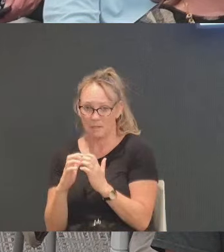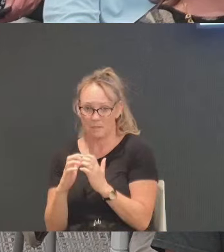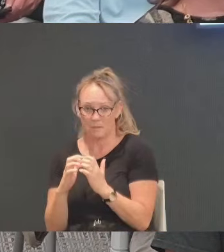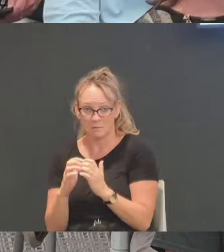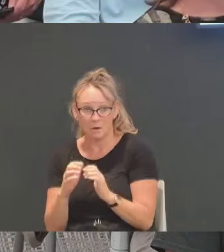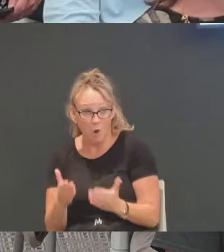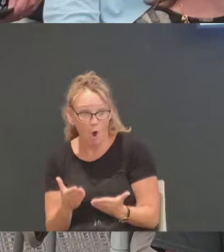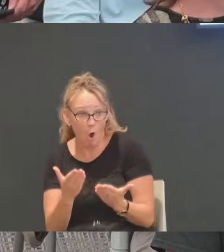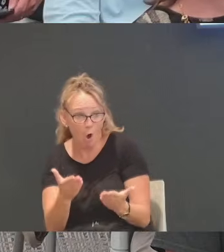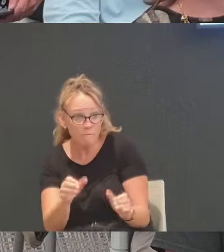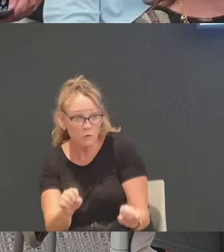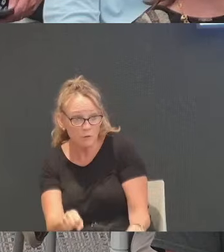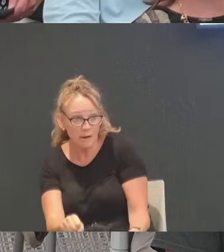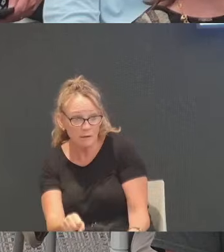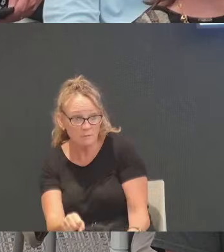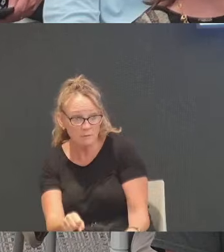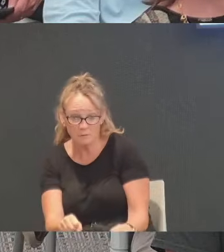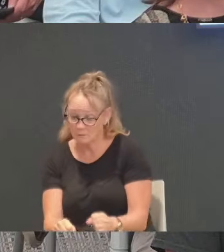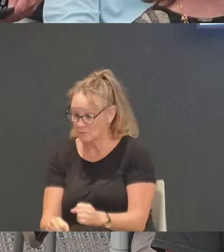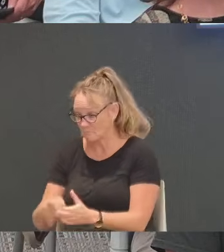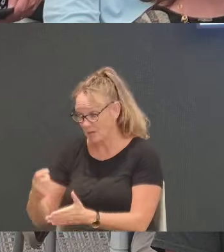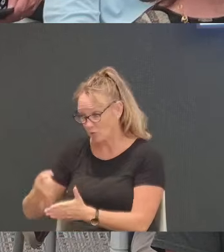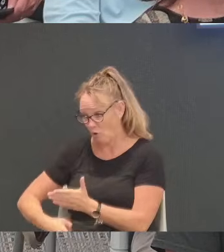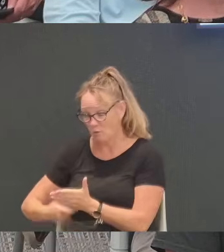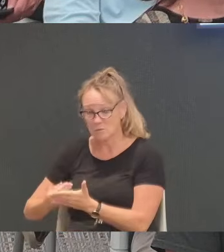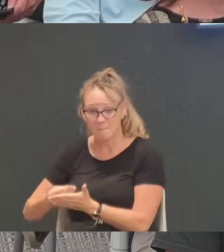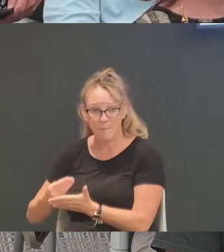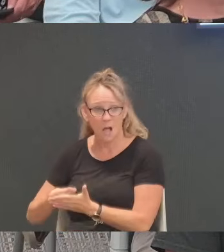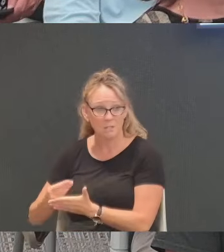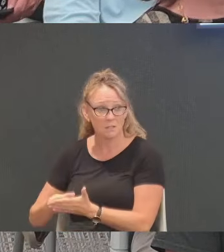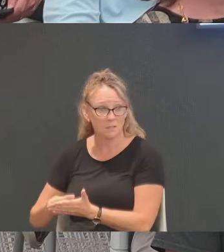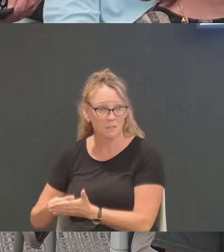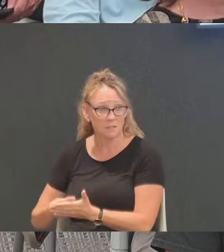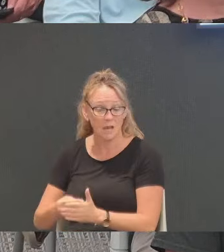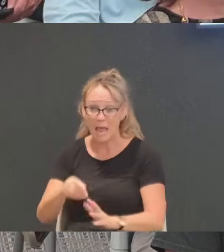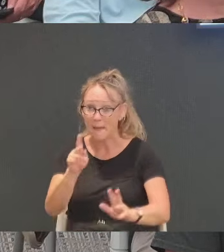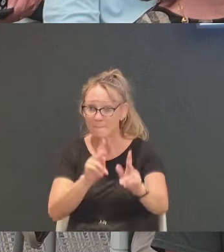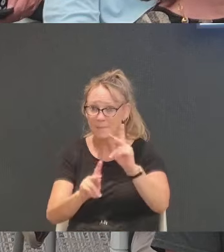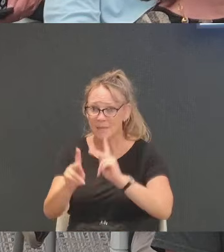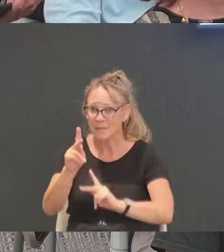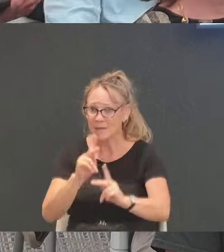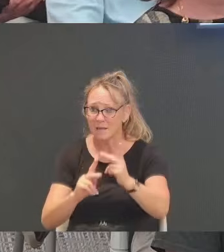but they cost money. When people ask in the community, how do you help build the village?